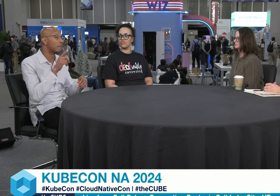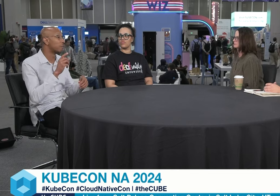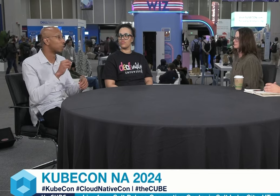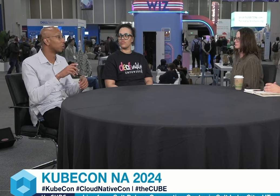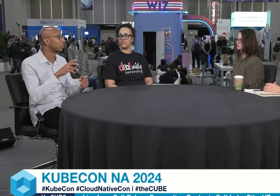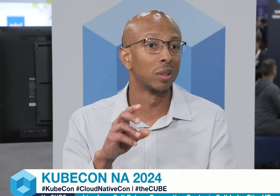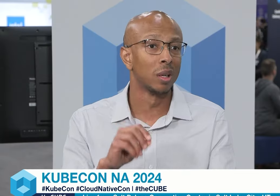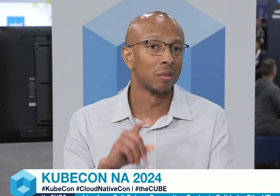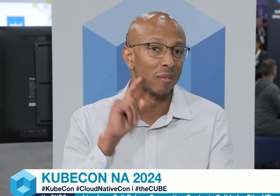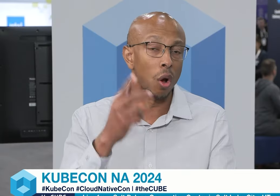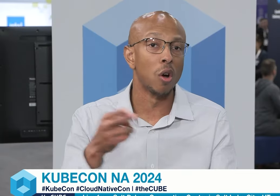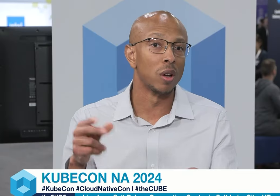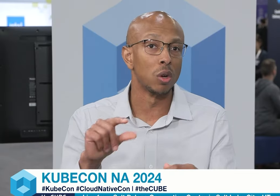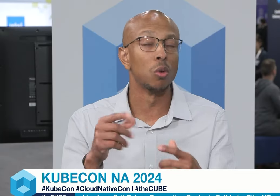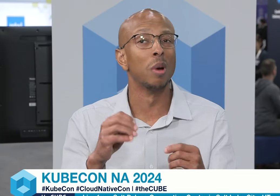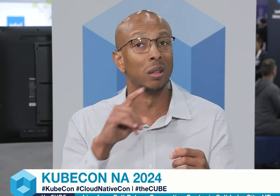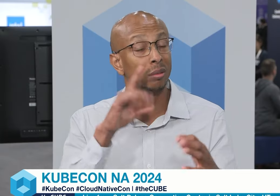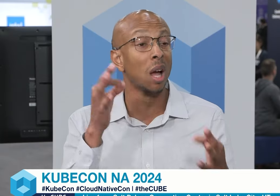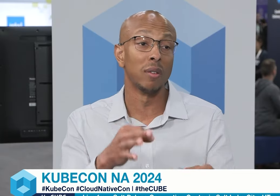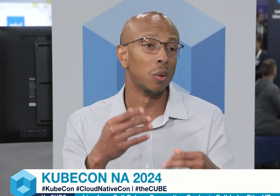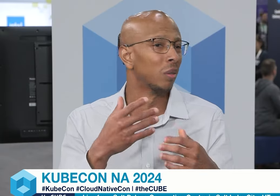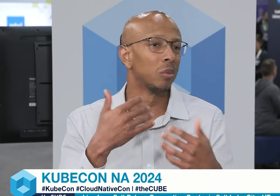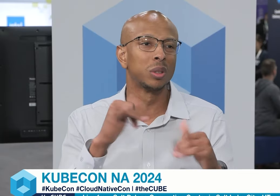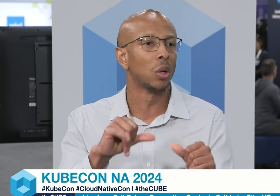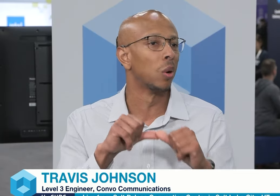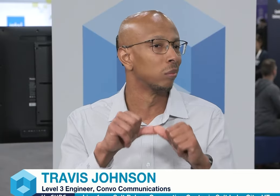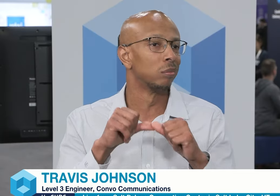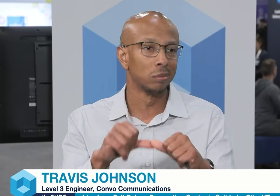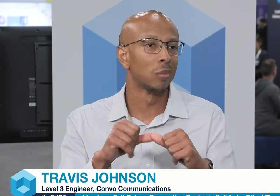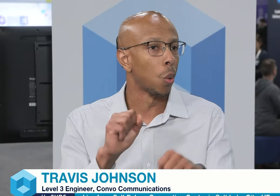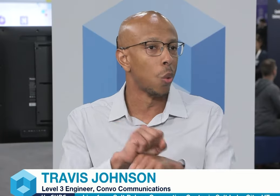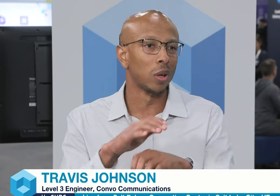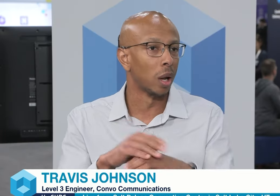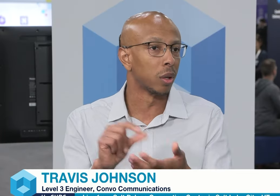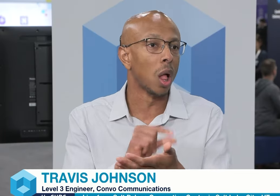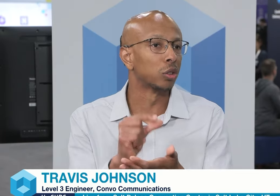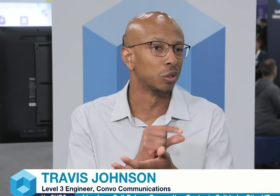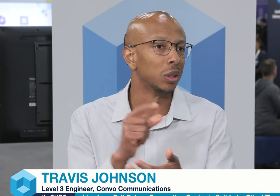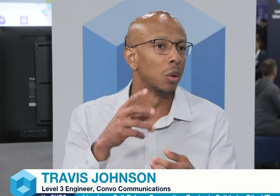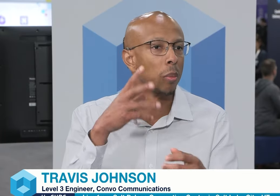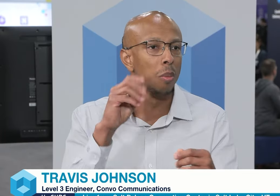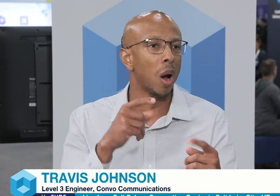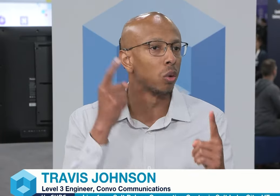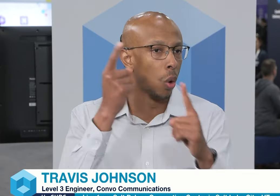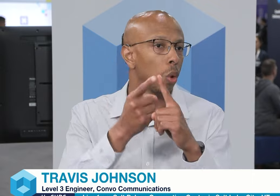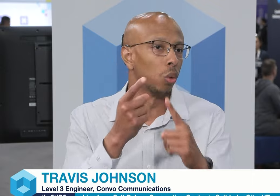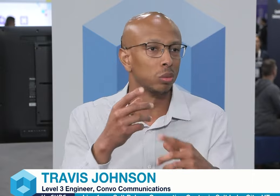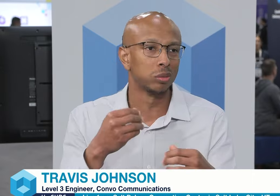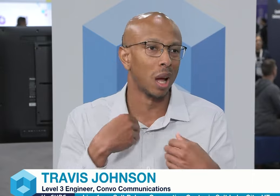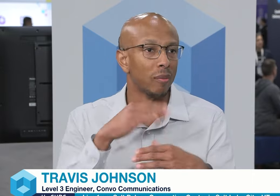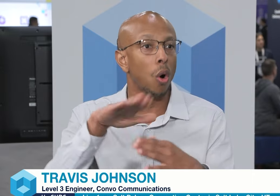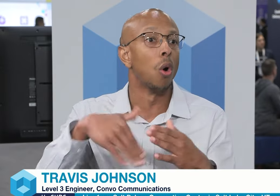for me and the Deaf and Hard of Hearing Working Group, we are continuing to work on the ASL Glossary.